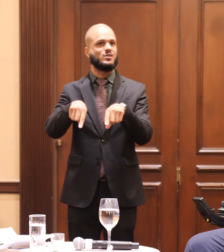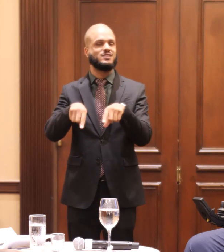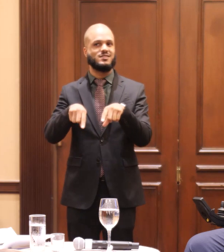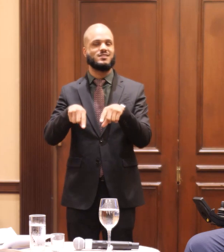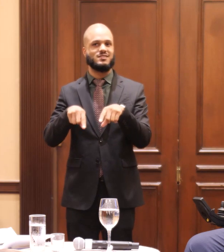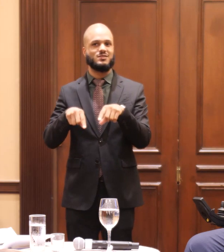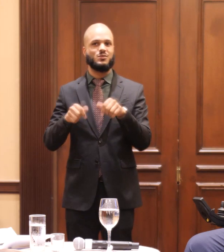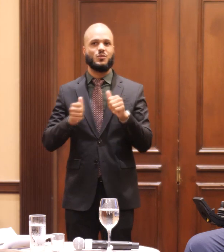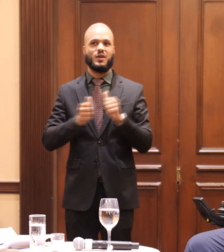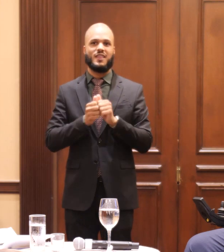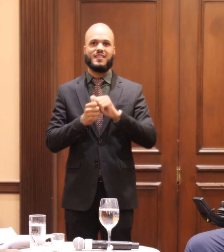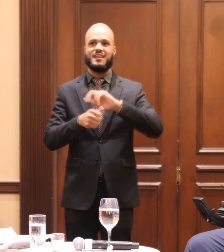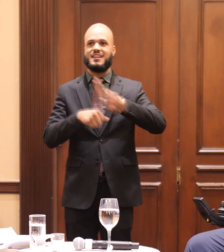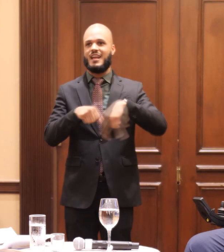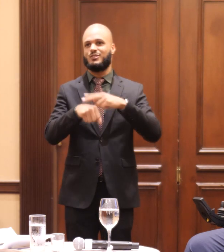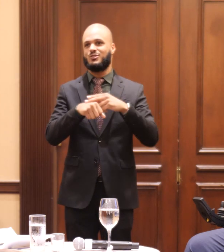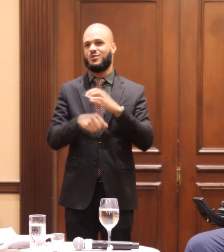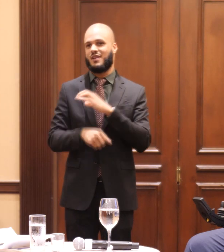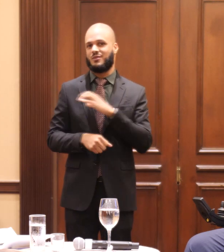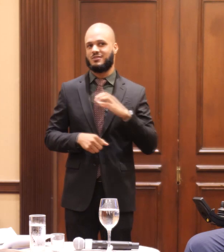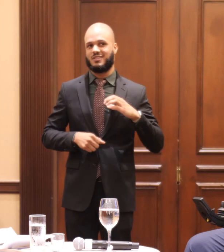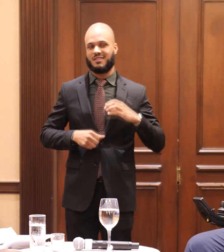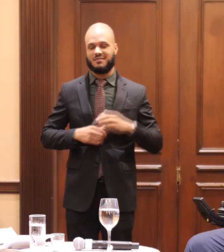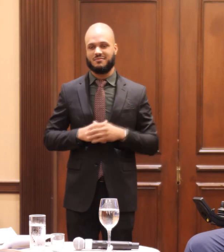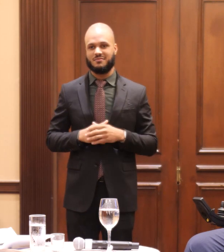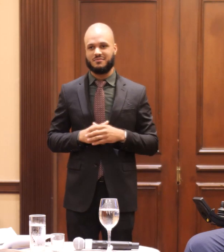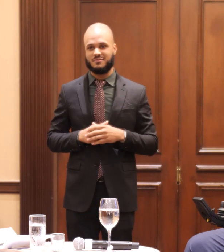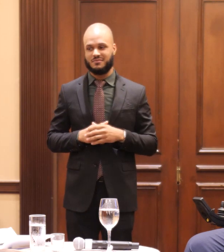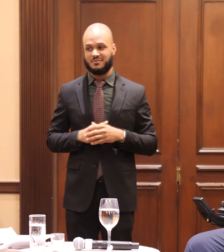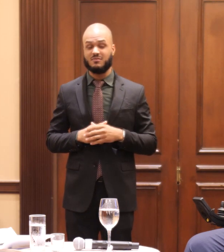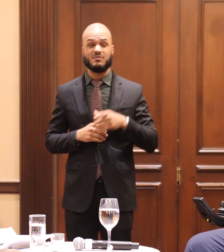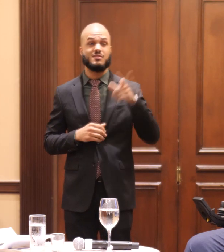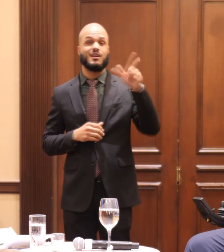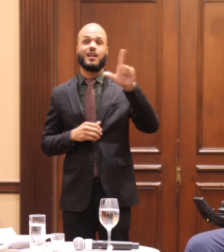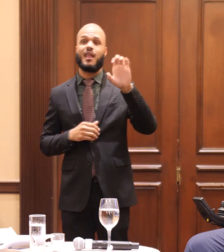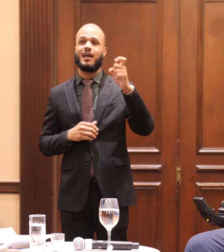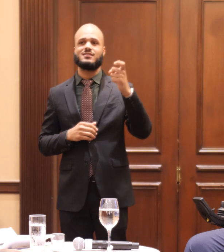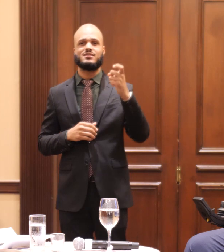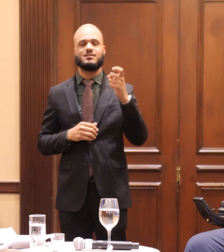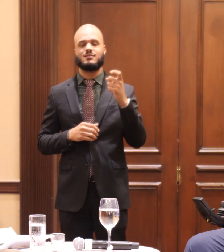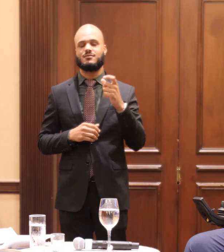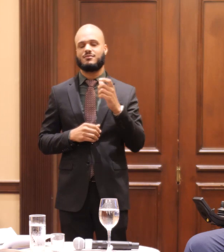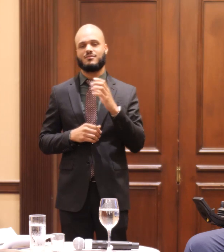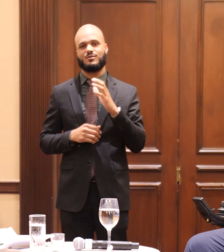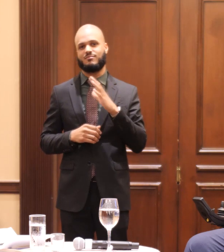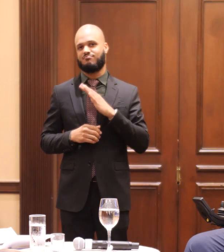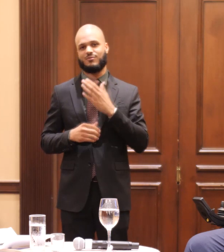on with the National Council. And Lex was a was a really good person to work for.